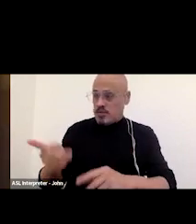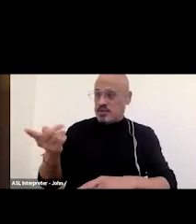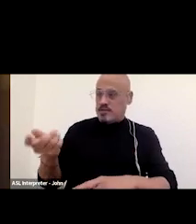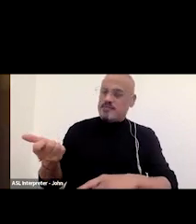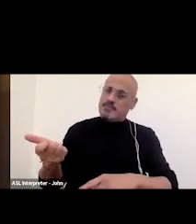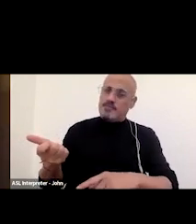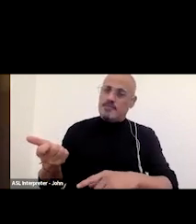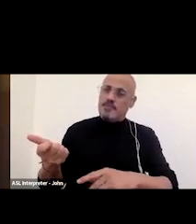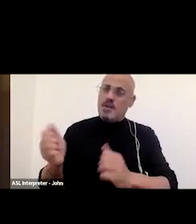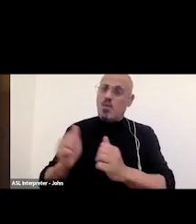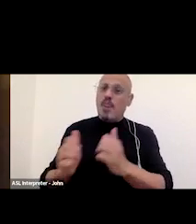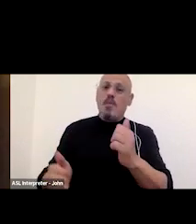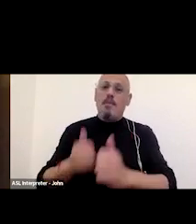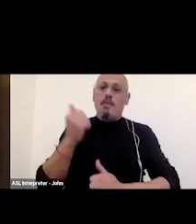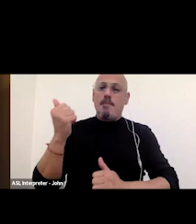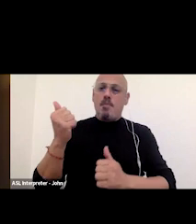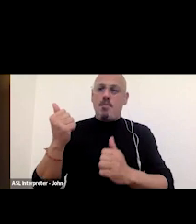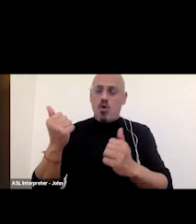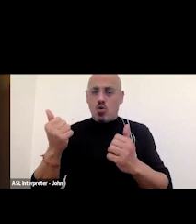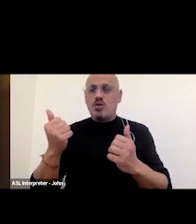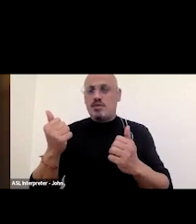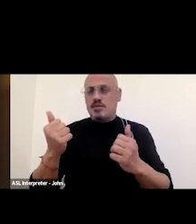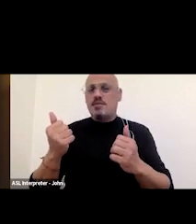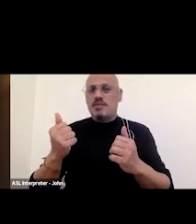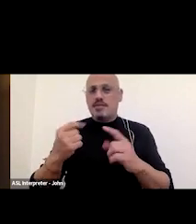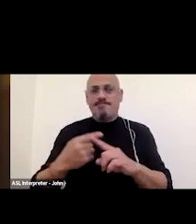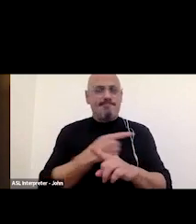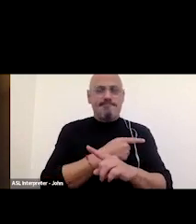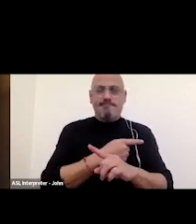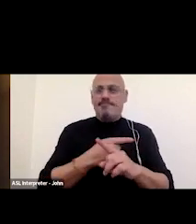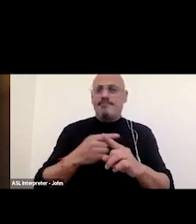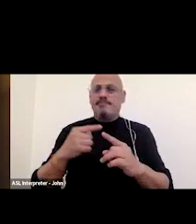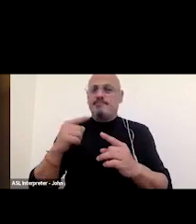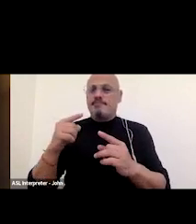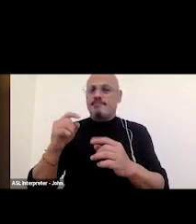with the most adverse vocational factors get those factors considered.